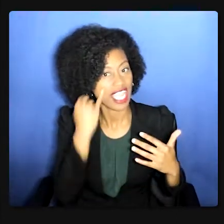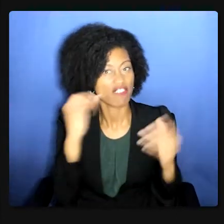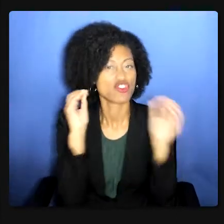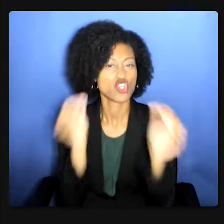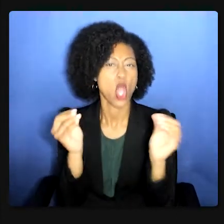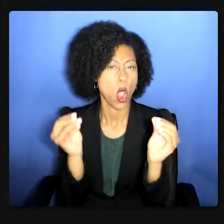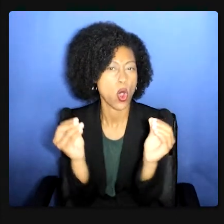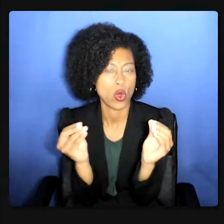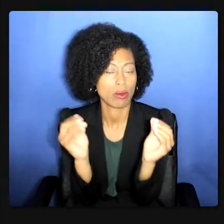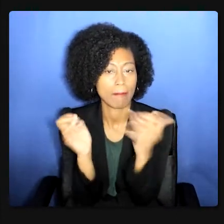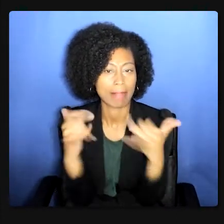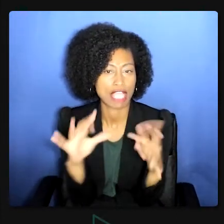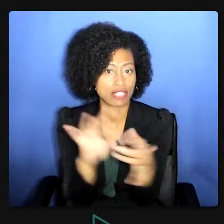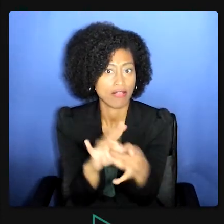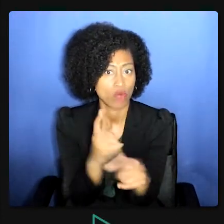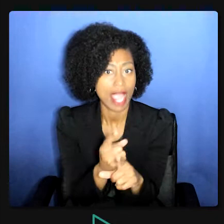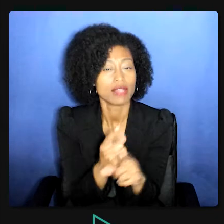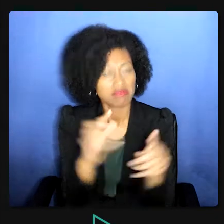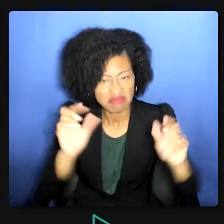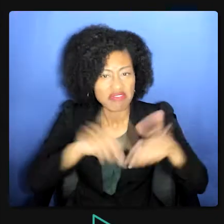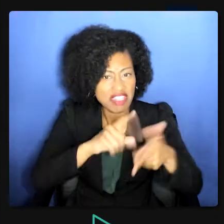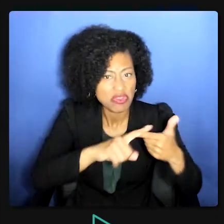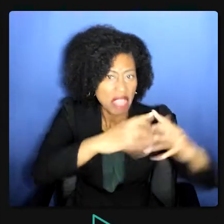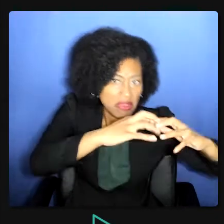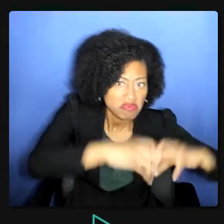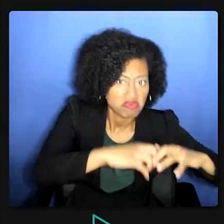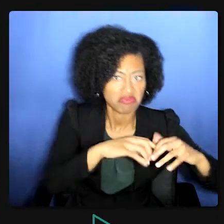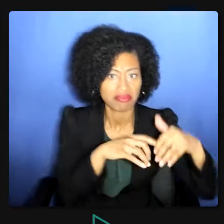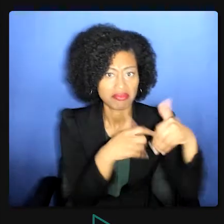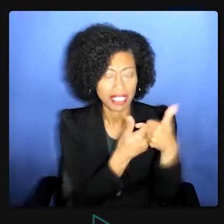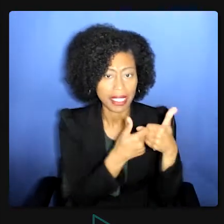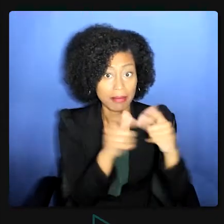[Dimitris] Yes, standing by can go down. -[Amie] Right. [Dimitris] But active, no. [Amie] So what about when the game session is over?